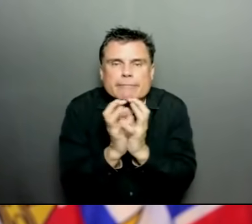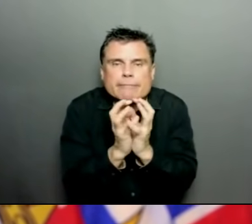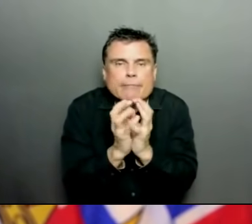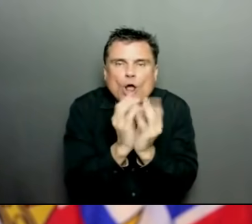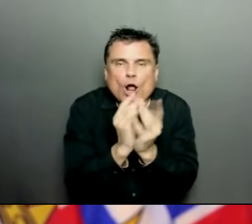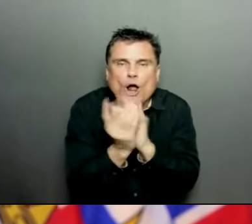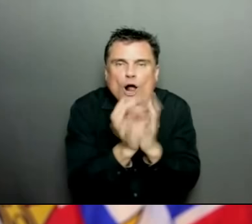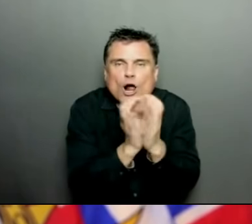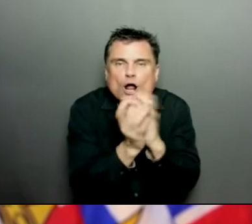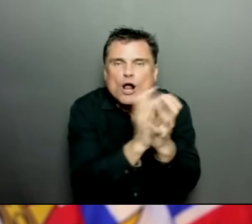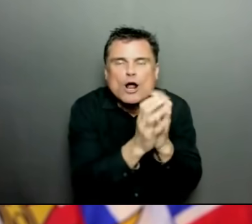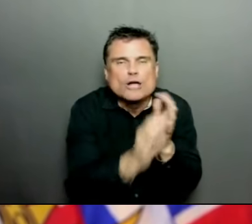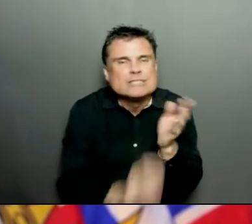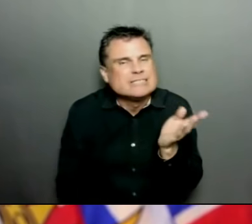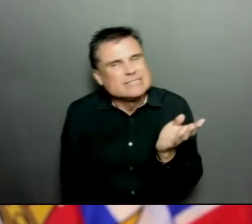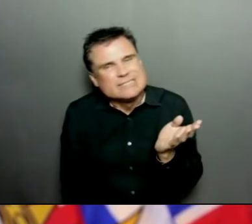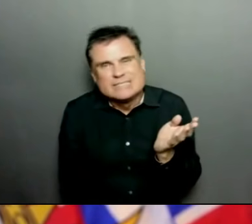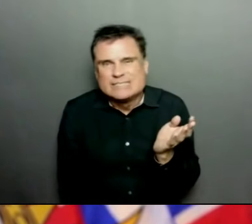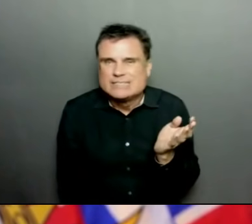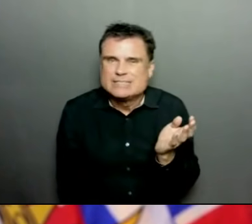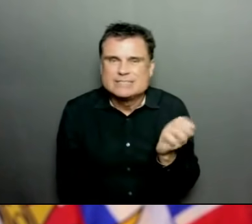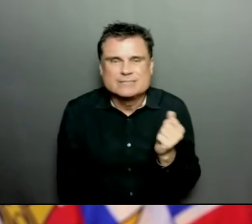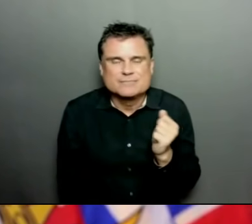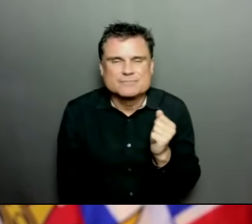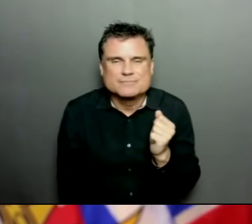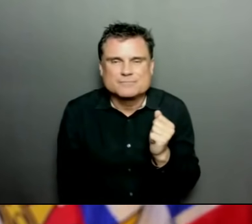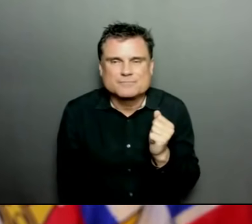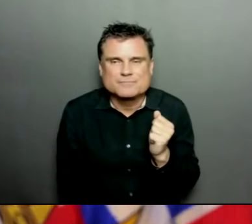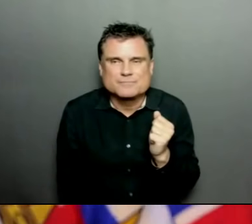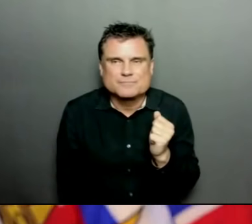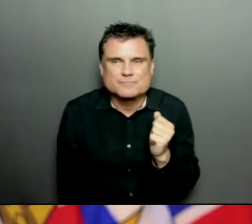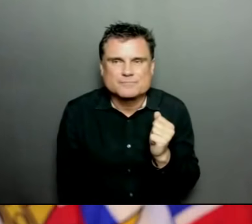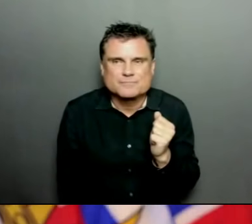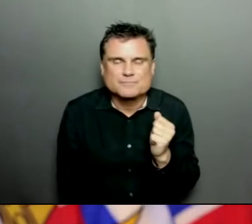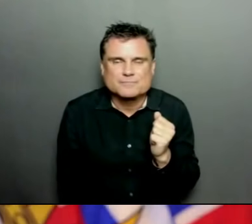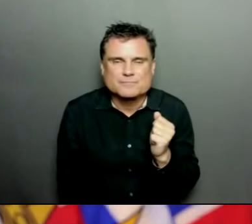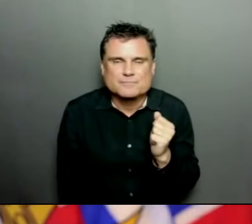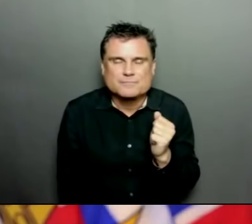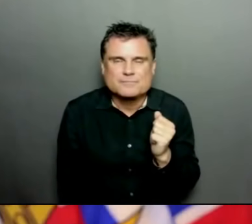Whistler, and also, can you clarify the number of total deaths in BC because the dashboard